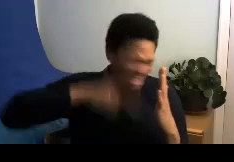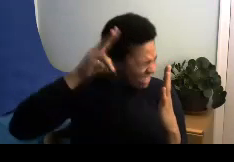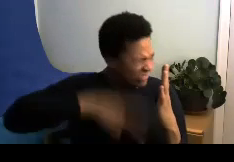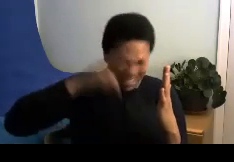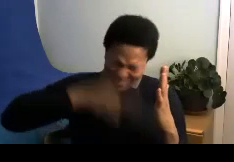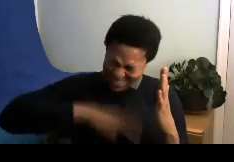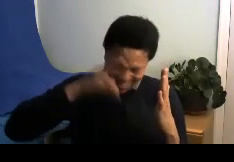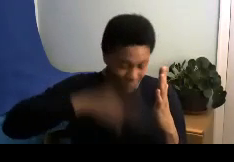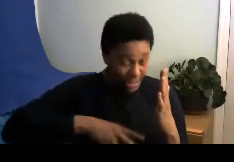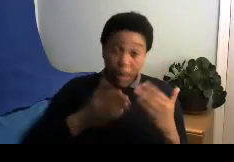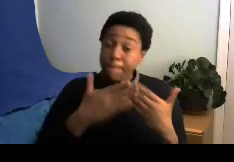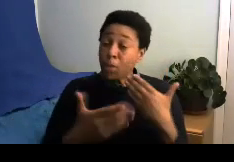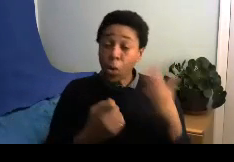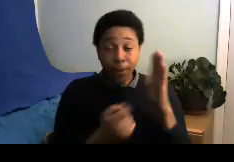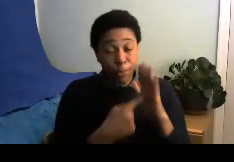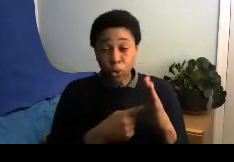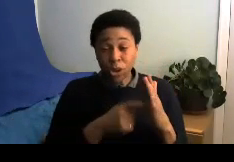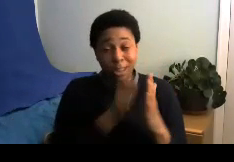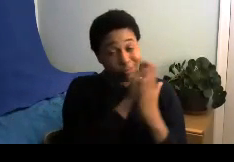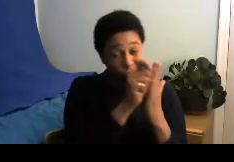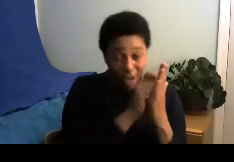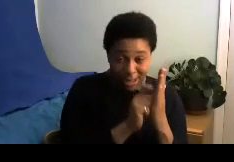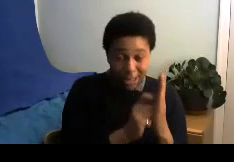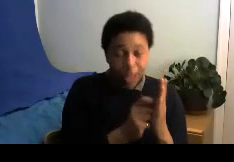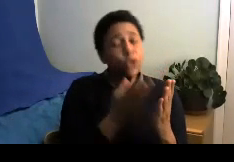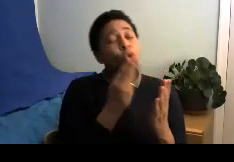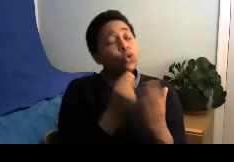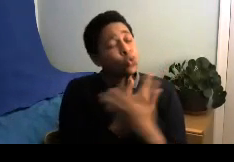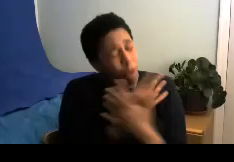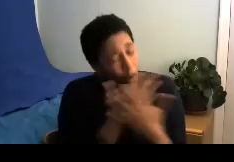writing in the first instance, spend more time reading, and